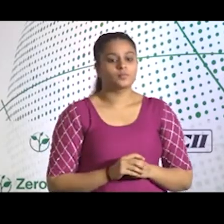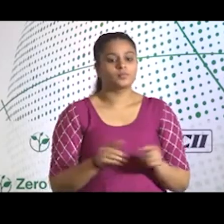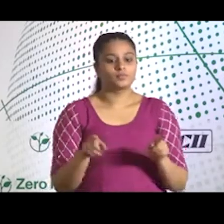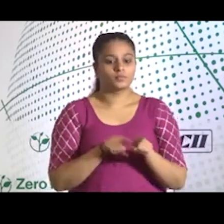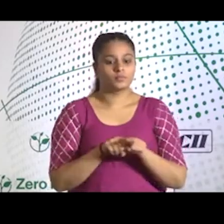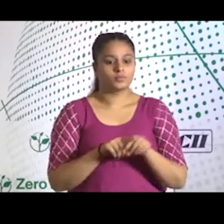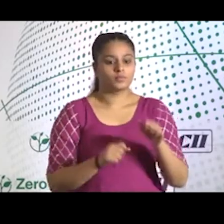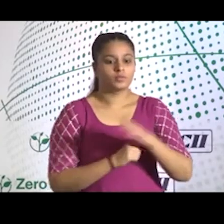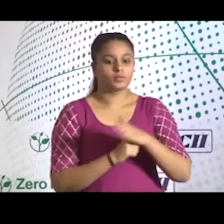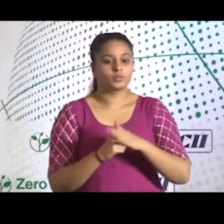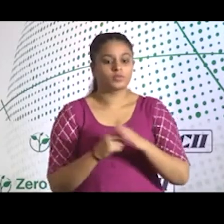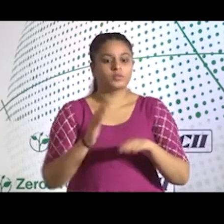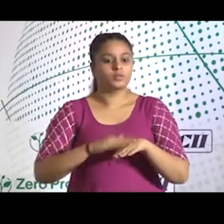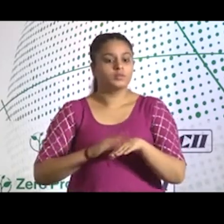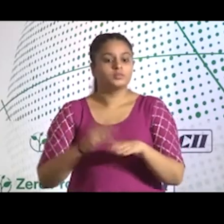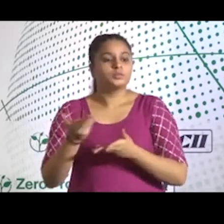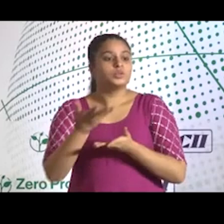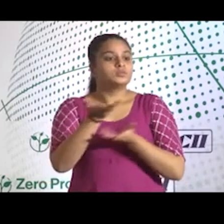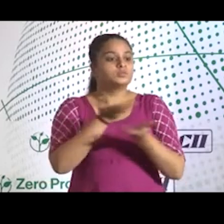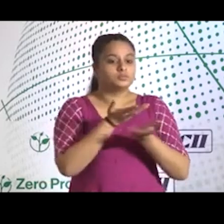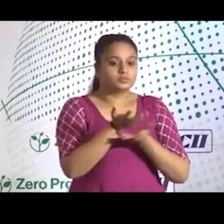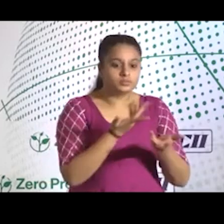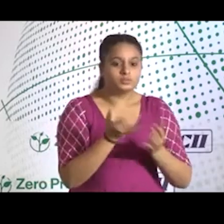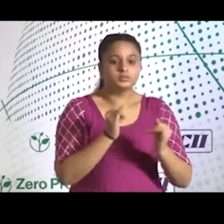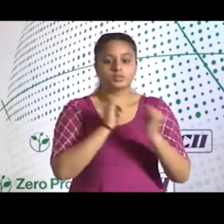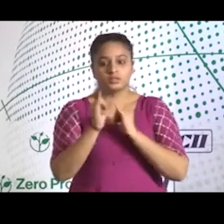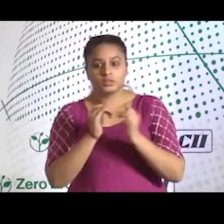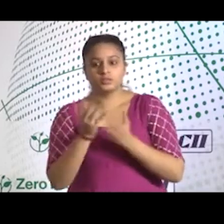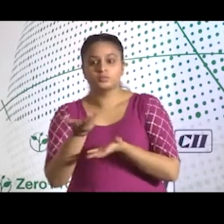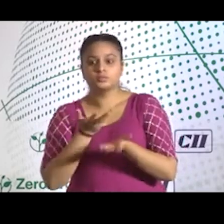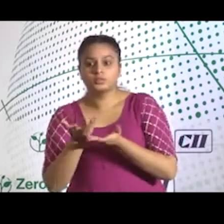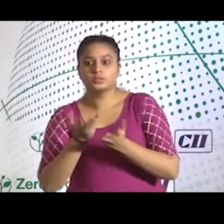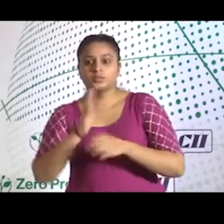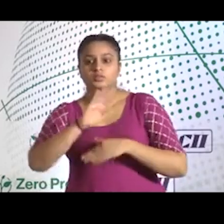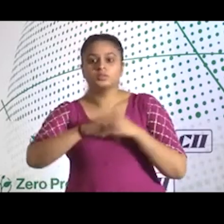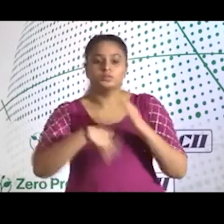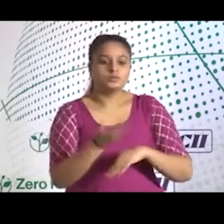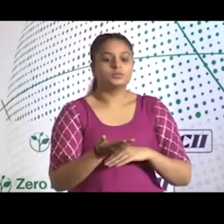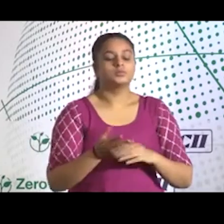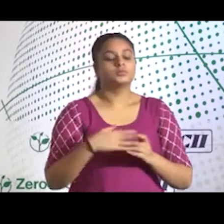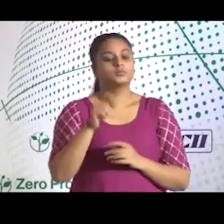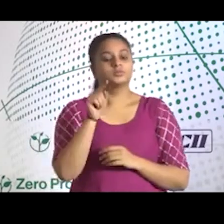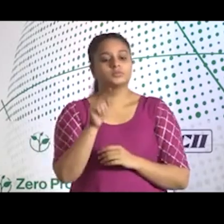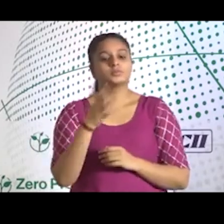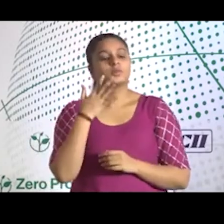the needs for users and what the priorities are for users. And they bring that to product teams